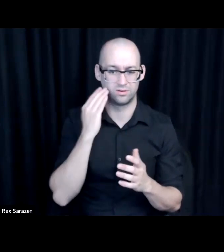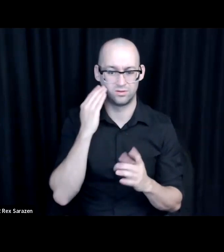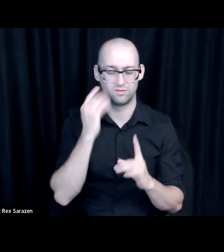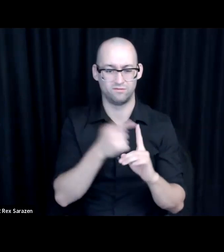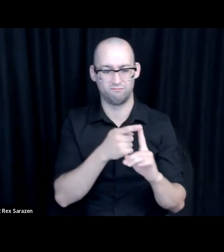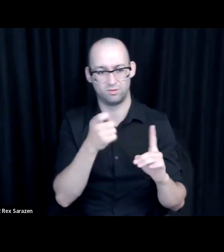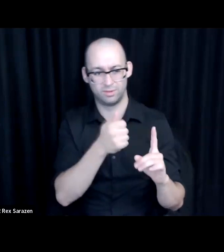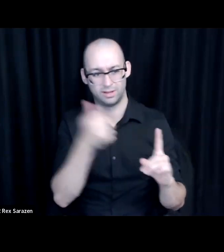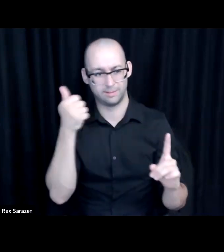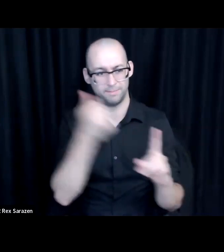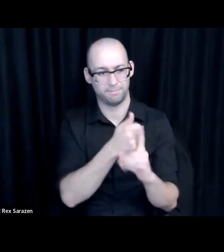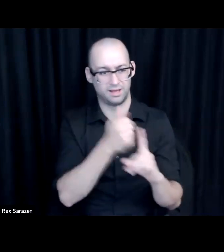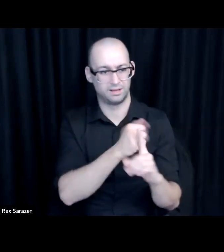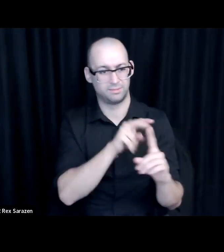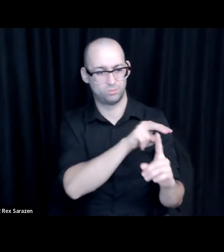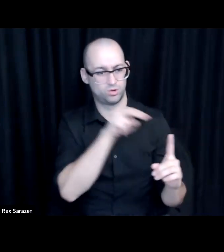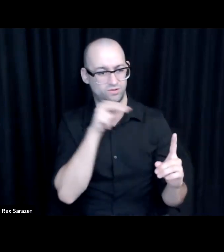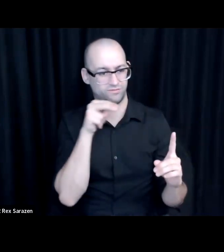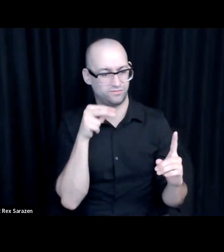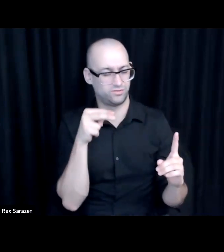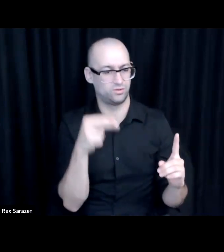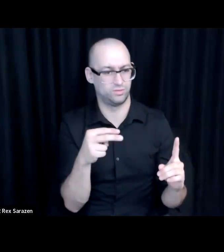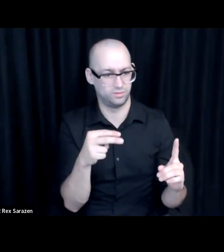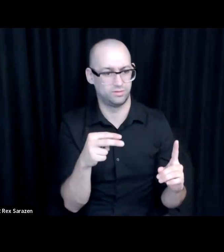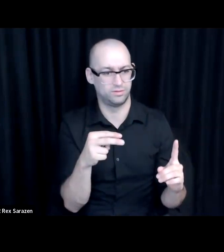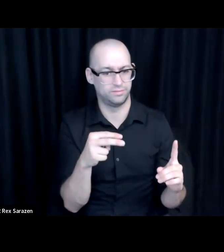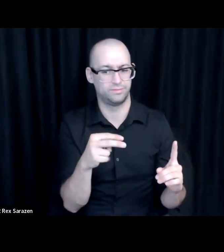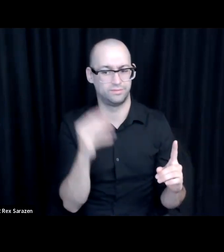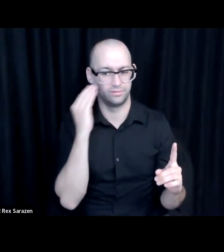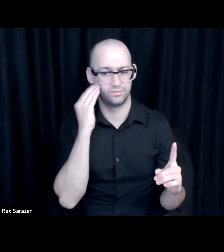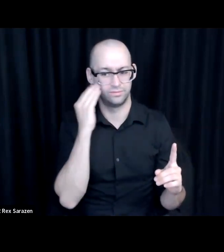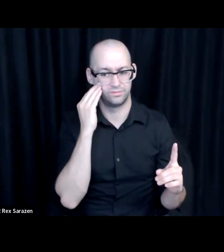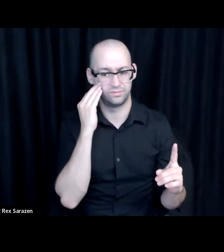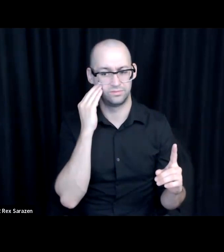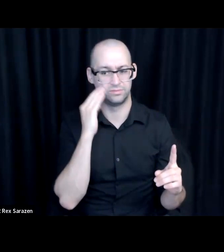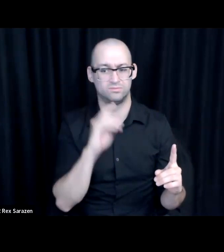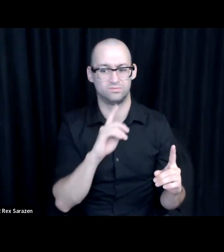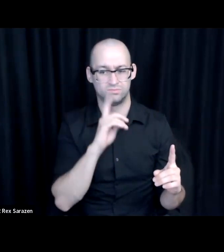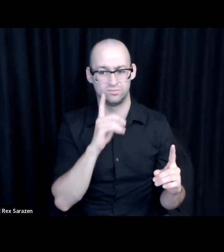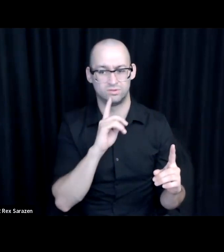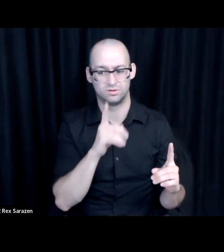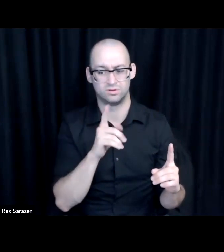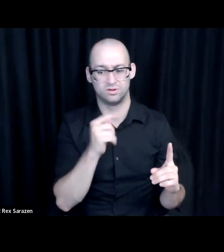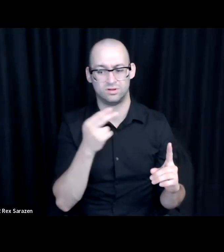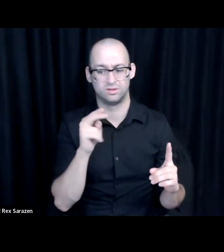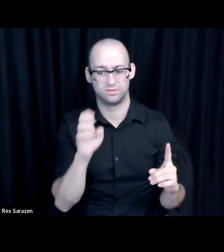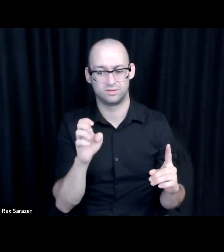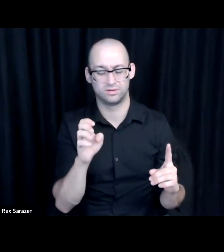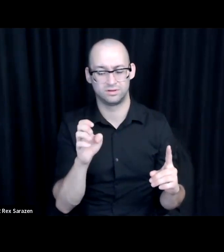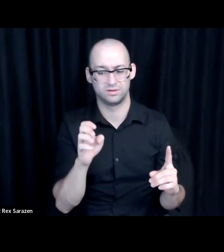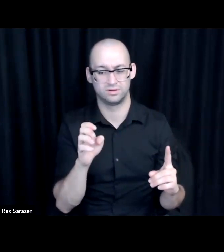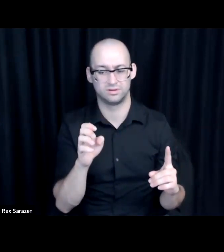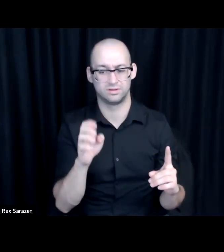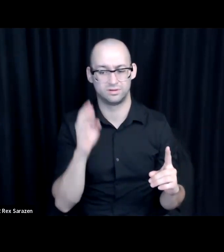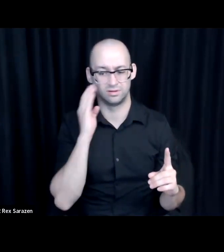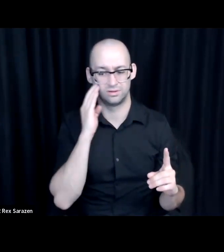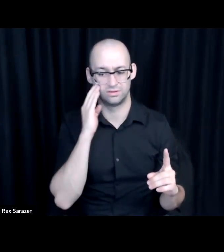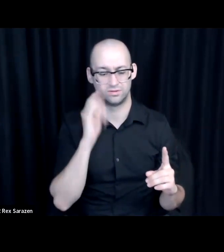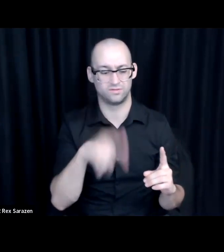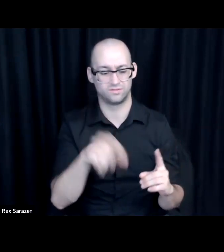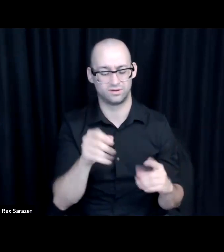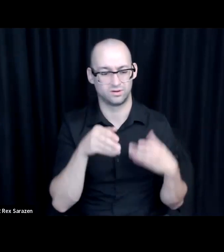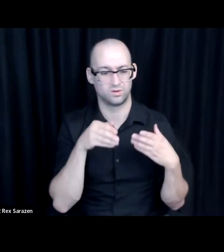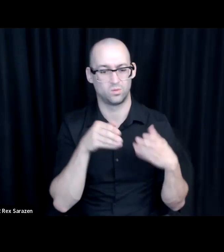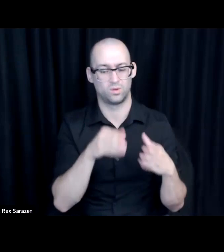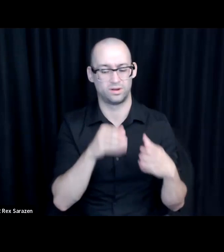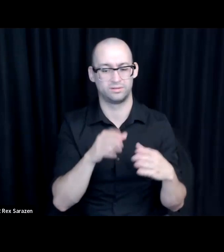standpoint, you know, definitely the, you know, finding a way to leverage this funding to create,